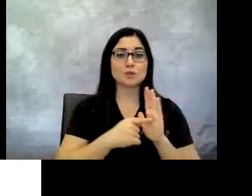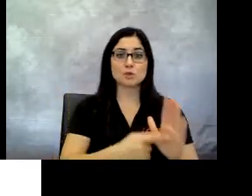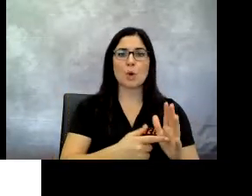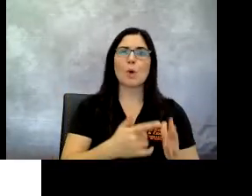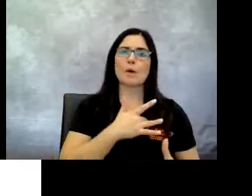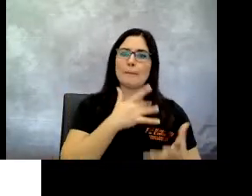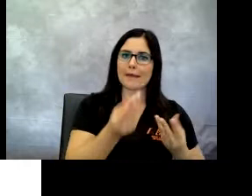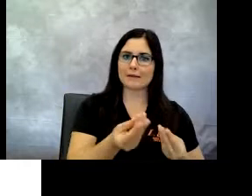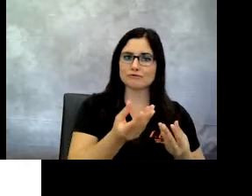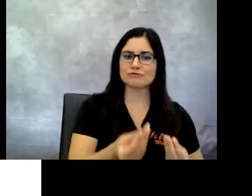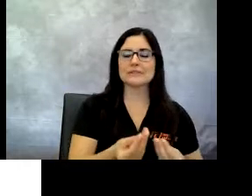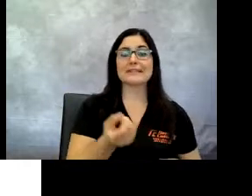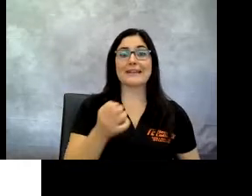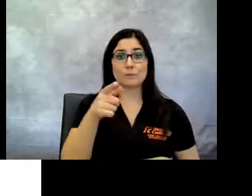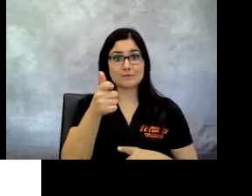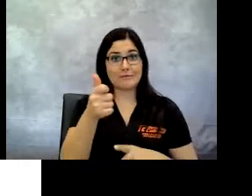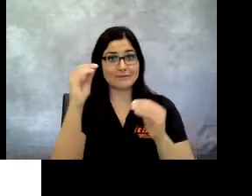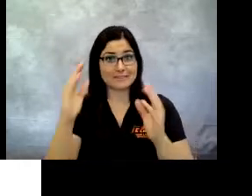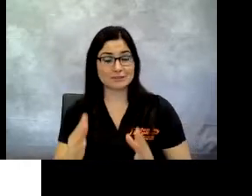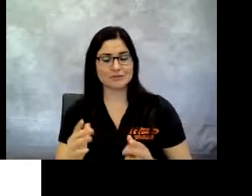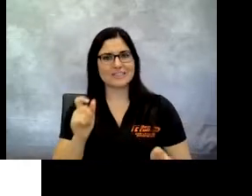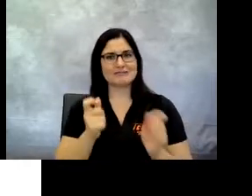If you're a teacher, tailor your assignments in their syllabi.